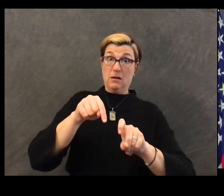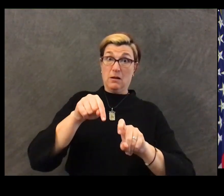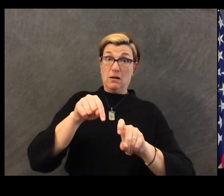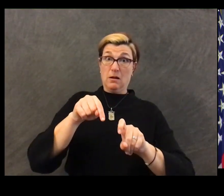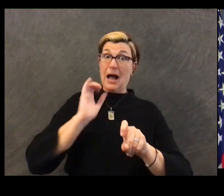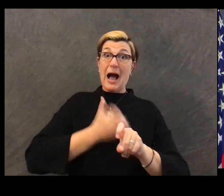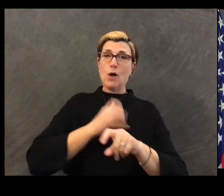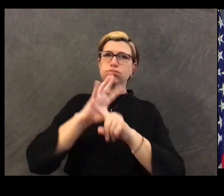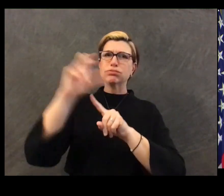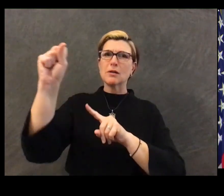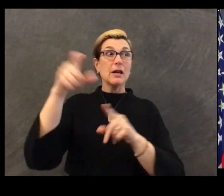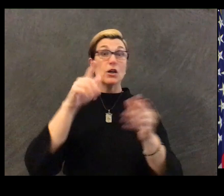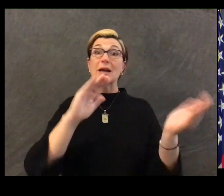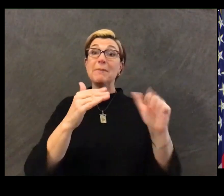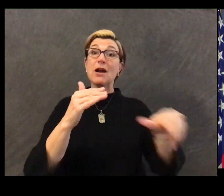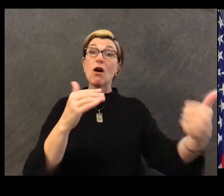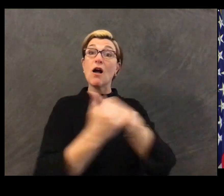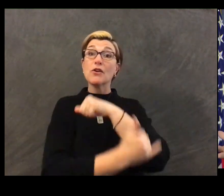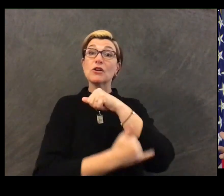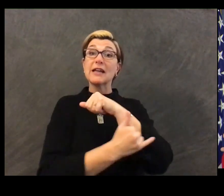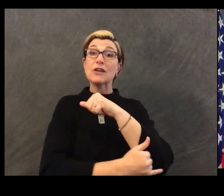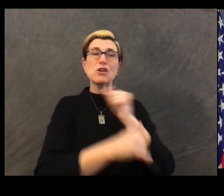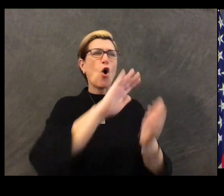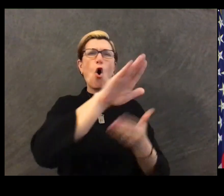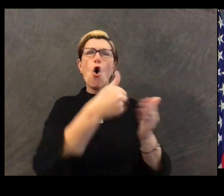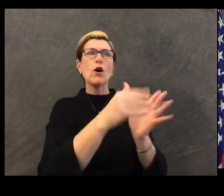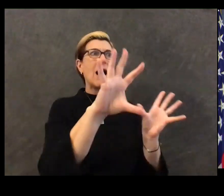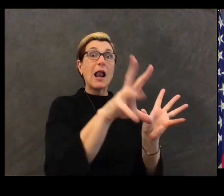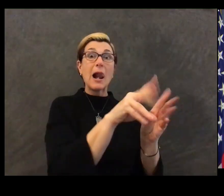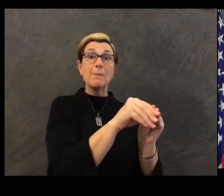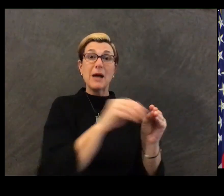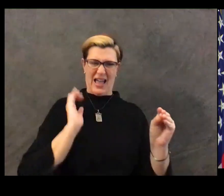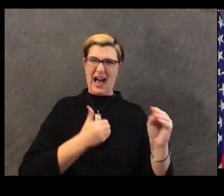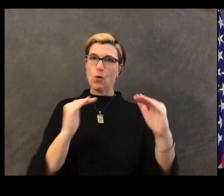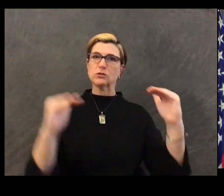done substantially more than that you people aren't satisfied so let's say